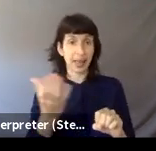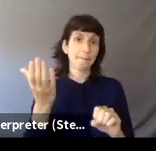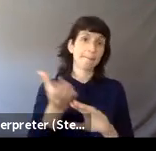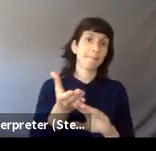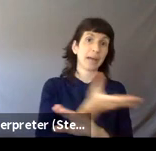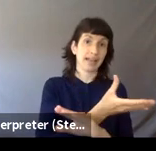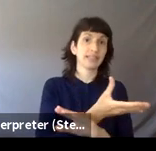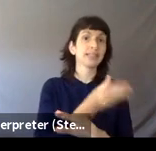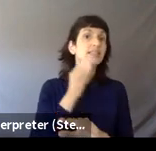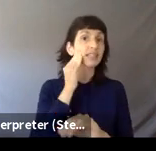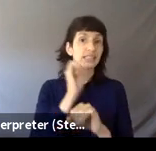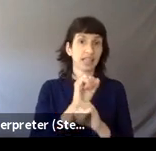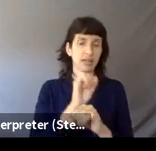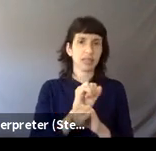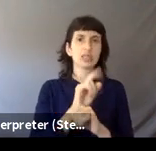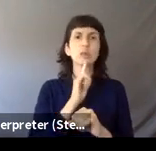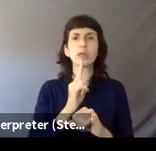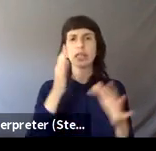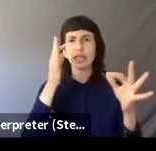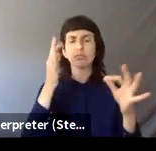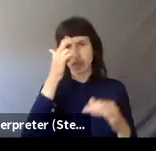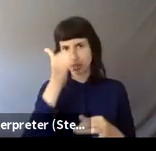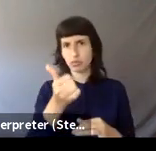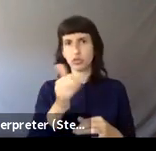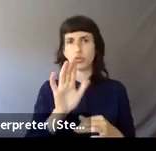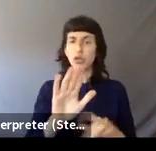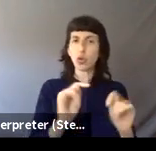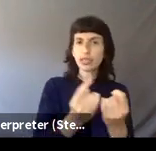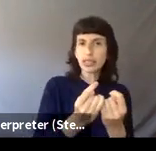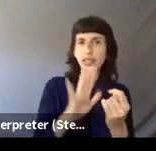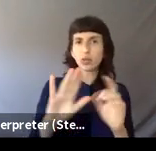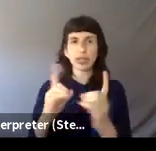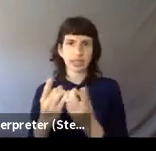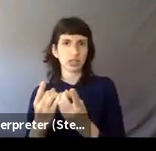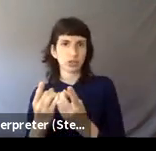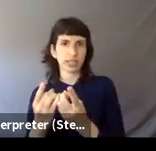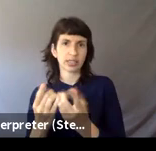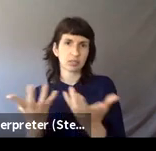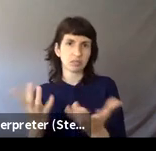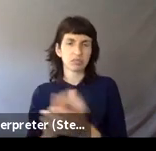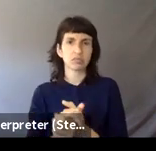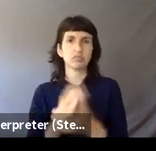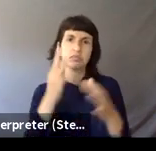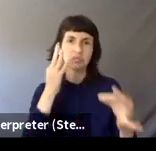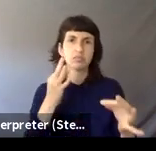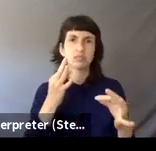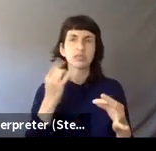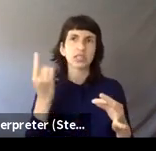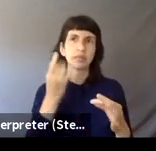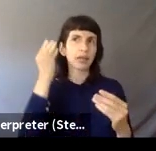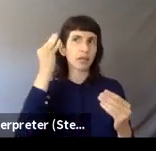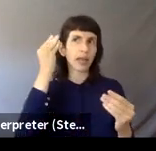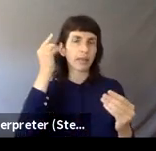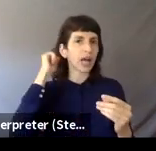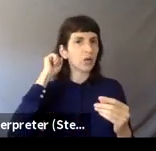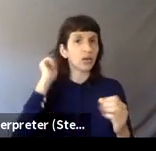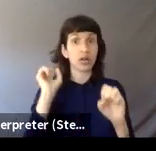for all of the assignments, you'll want to edit this so that when new students get added they get past assignments.